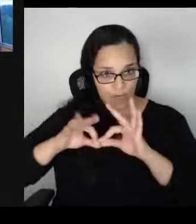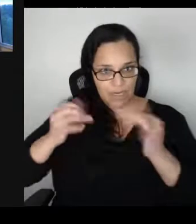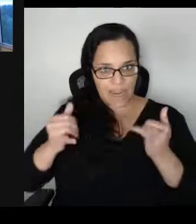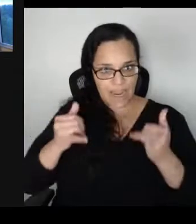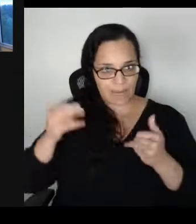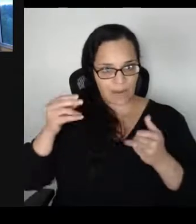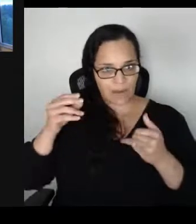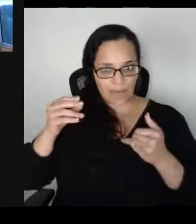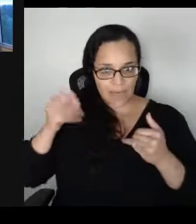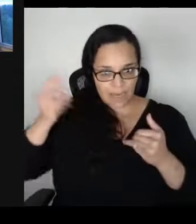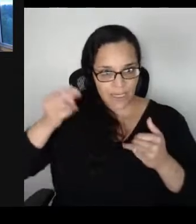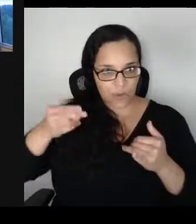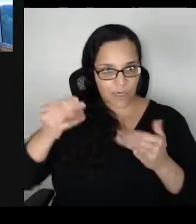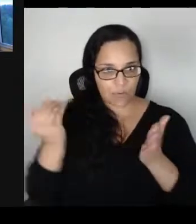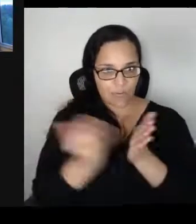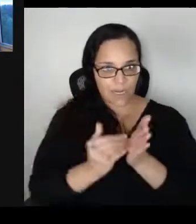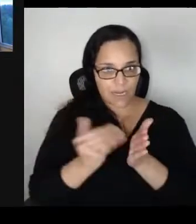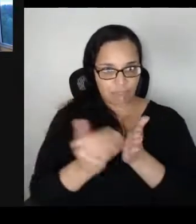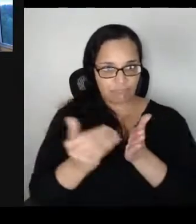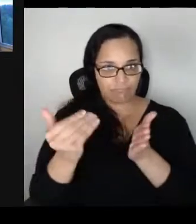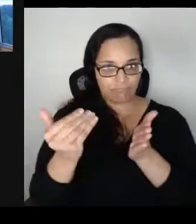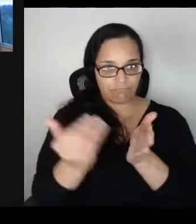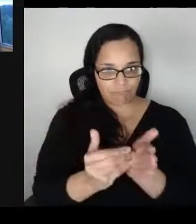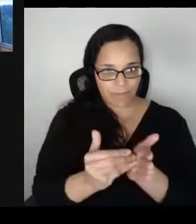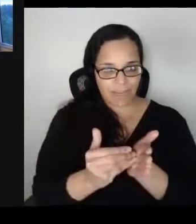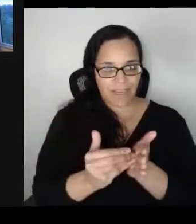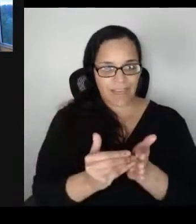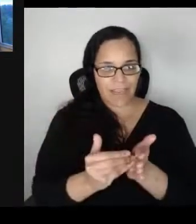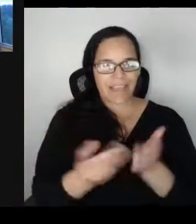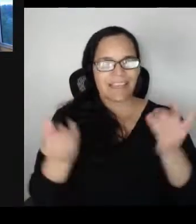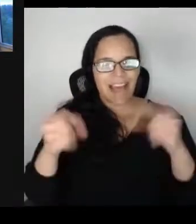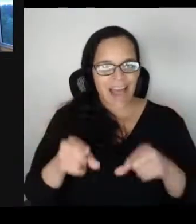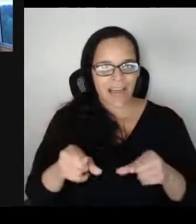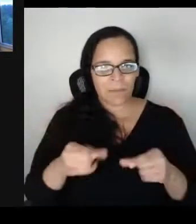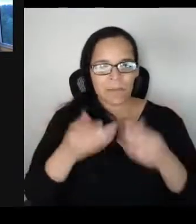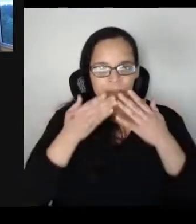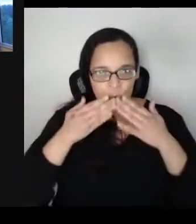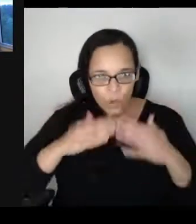is that it happens quietly, and we don't see the magnitude